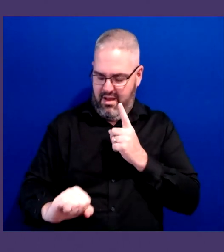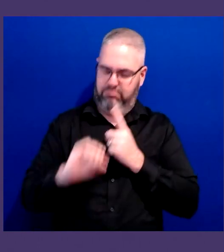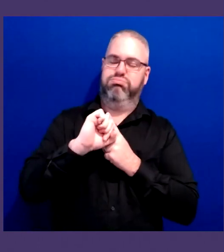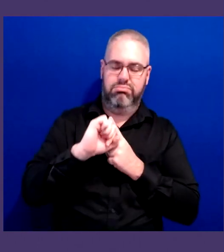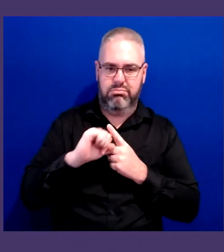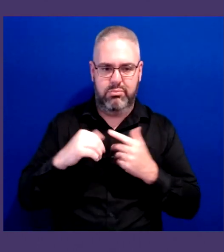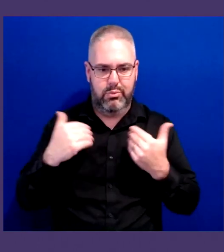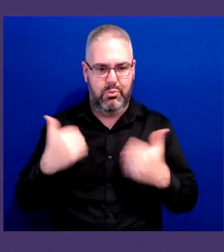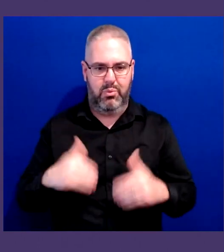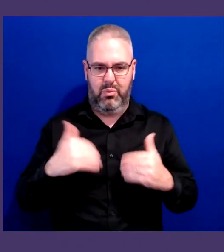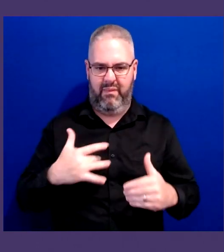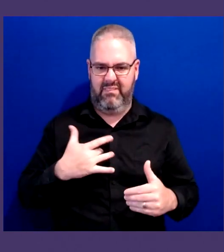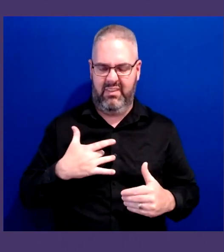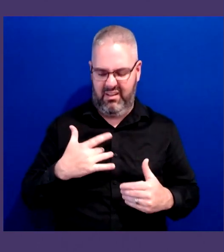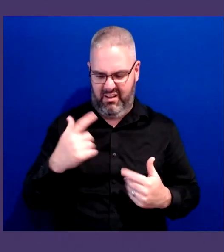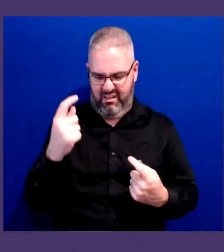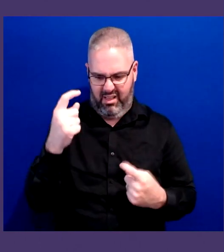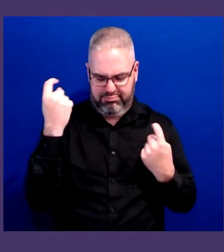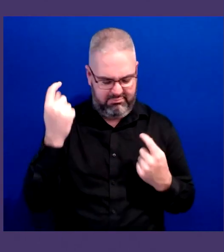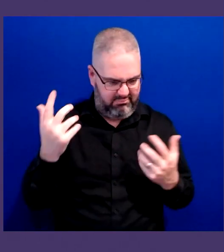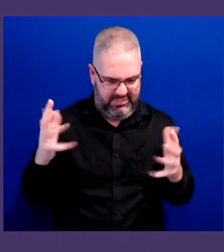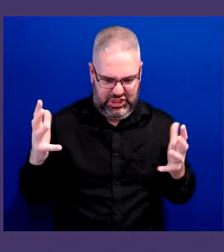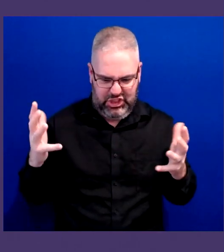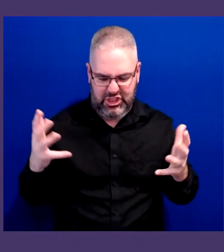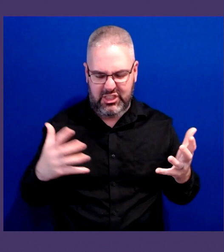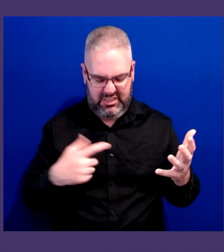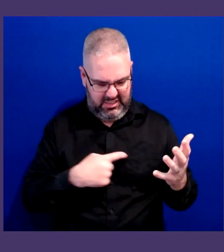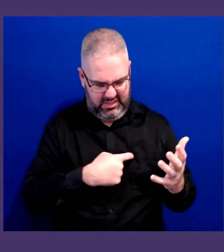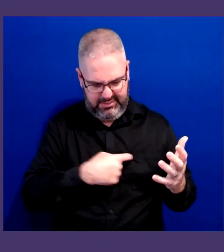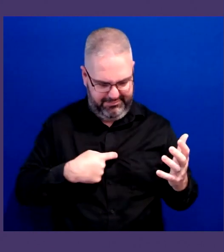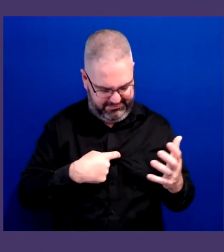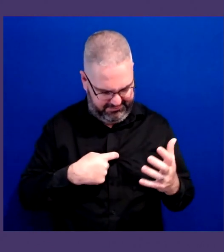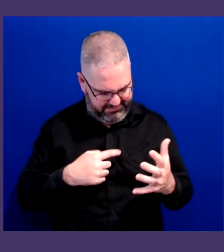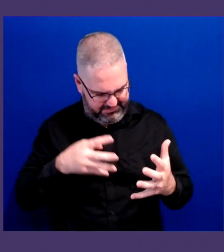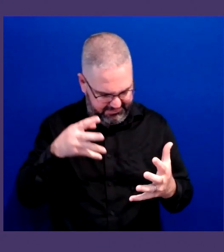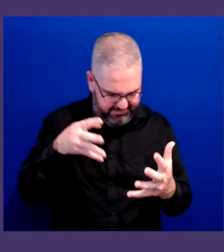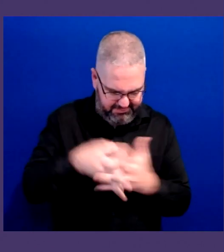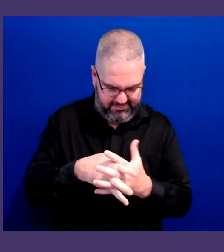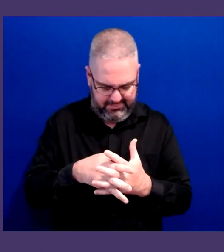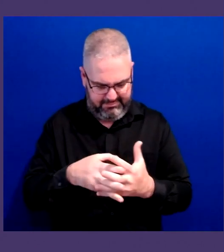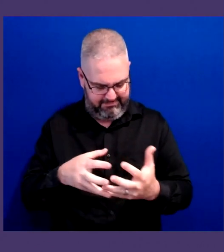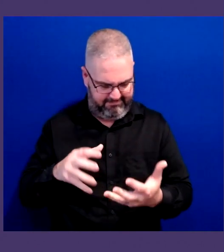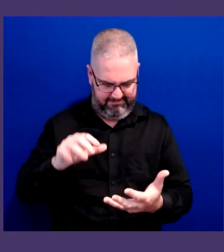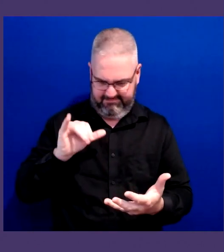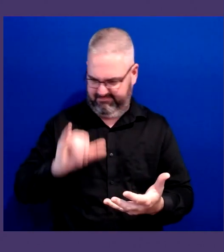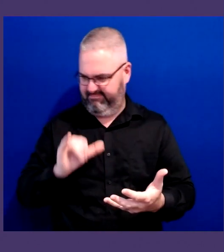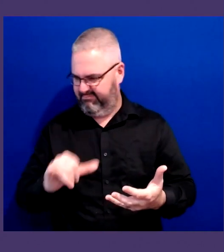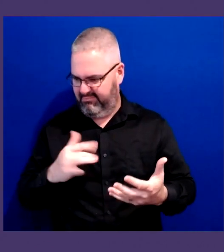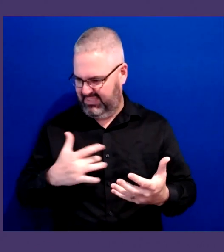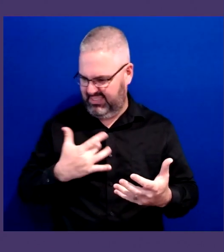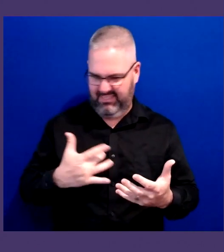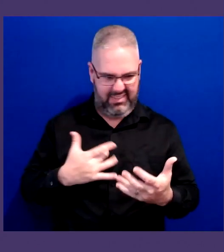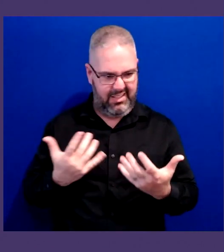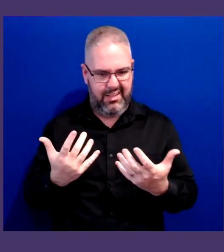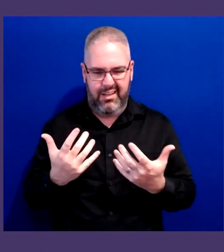In that moment, there's a opportunity to either say,